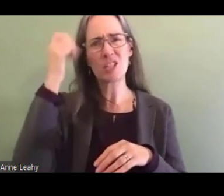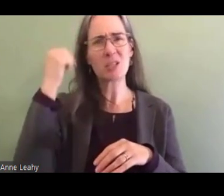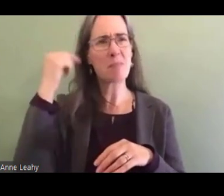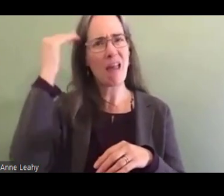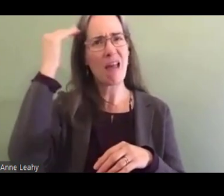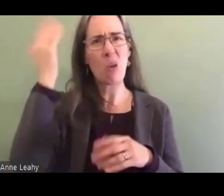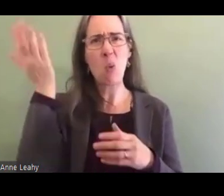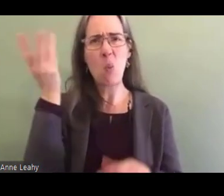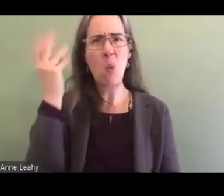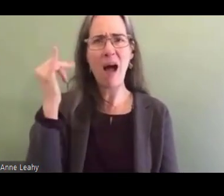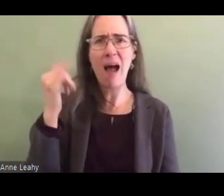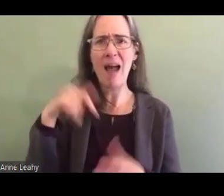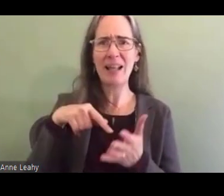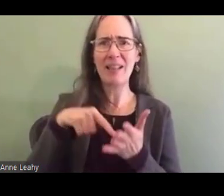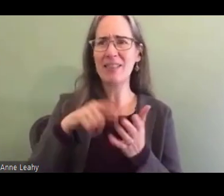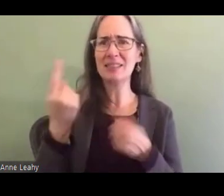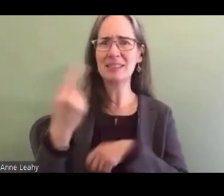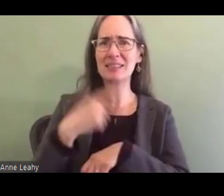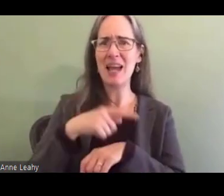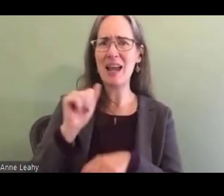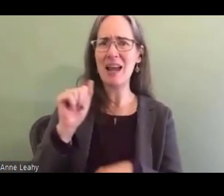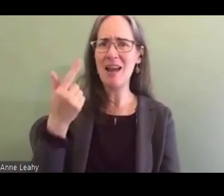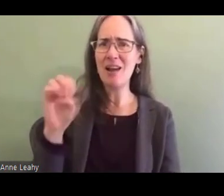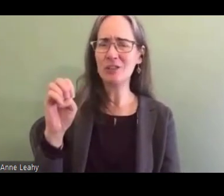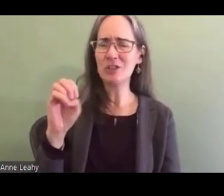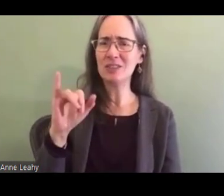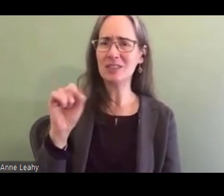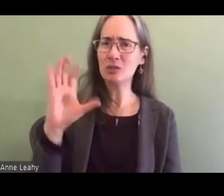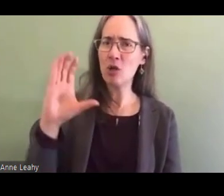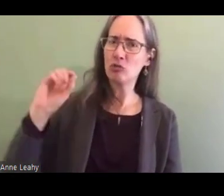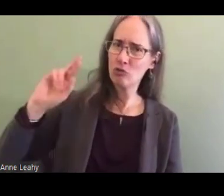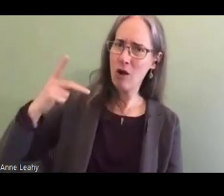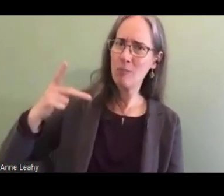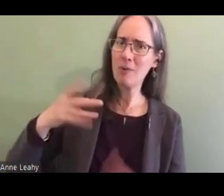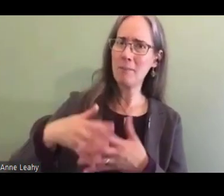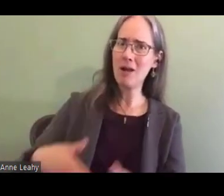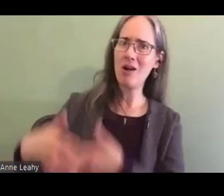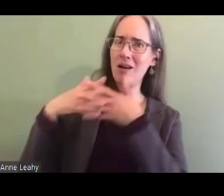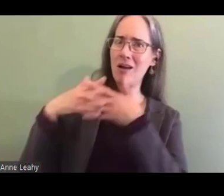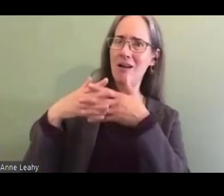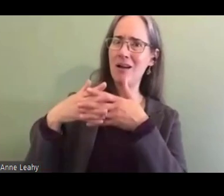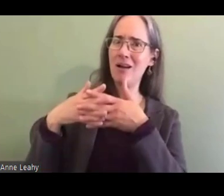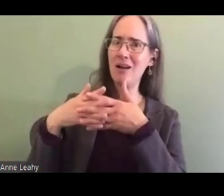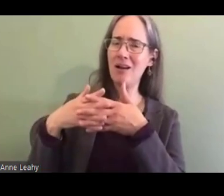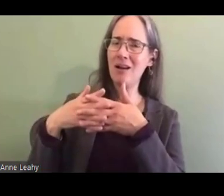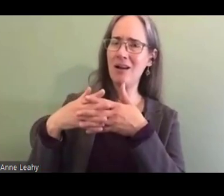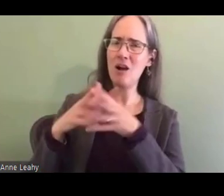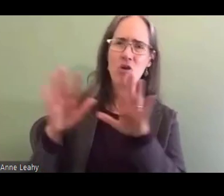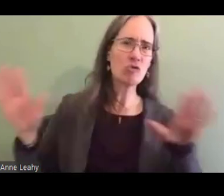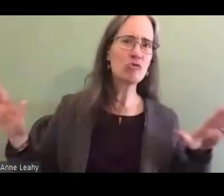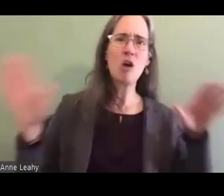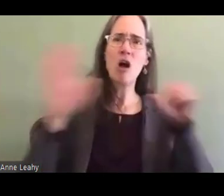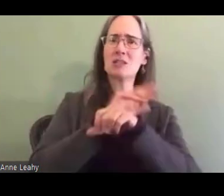Why, in this day and age, is corporate America, across the board, not on board with this?